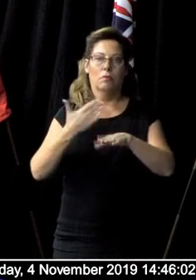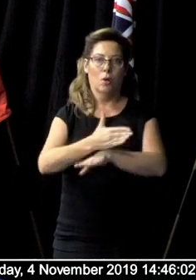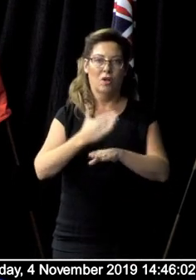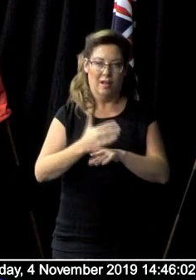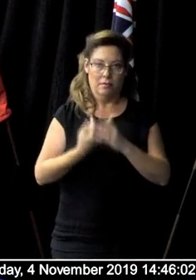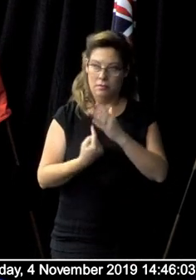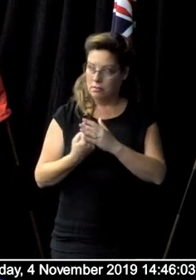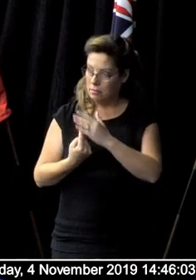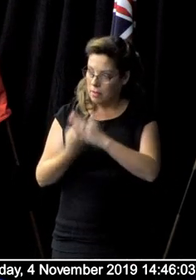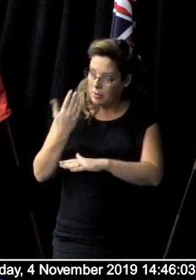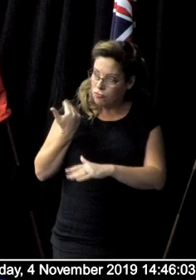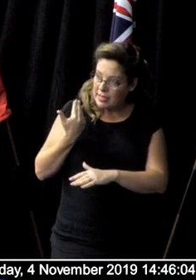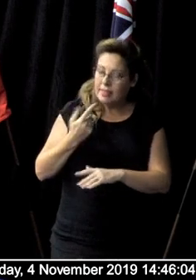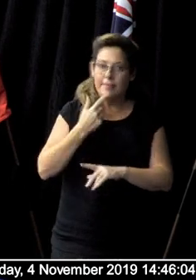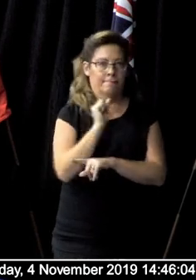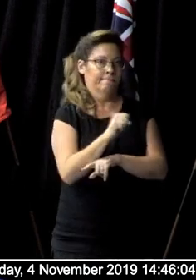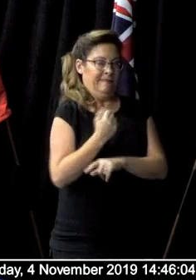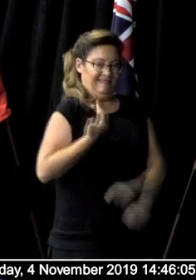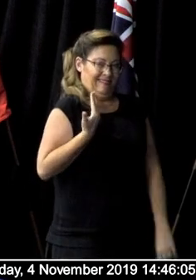Mmm. Yes? Yes. Okay.